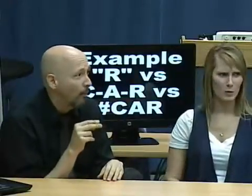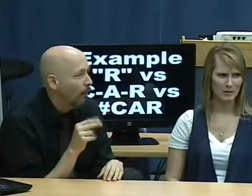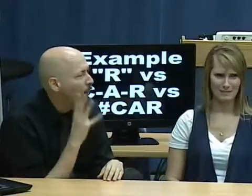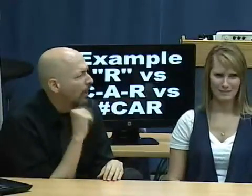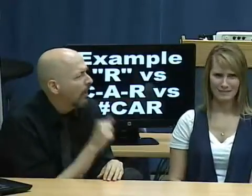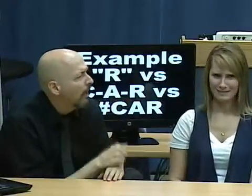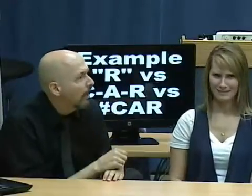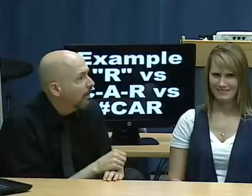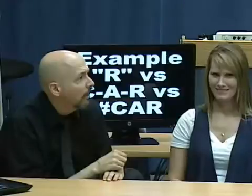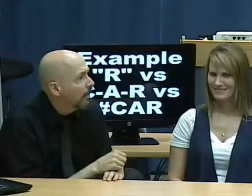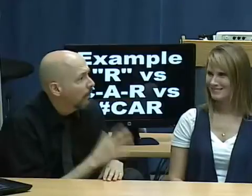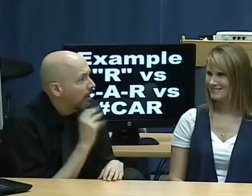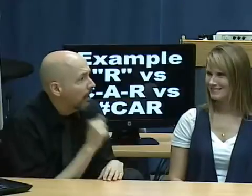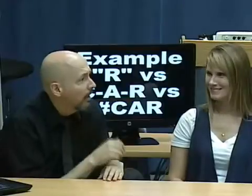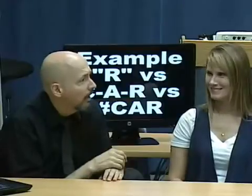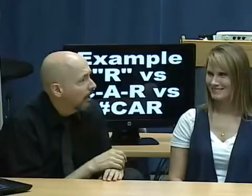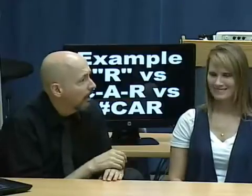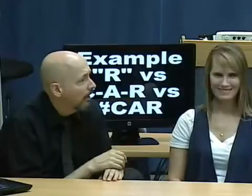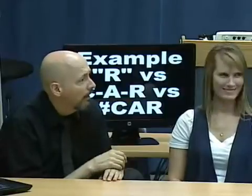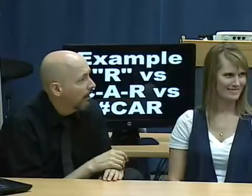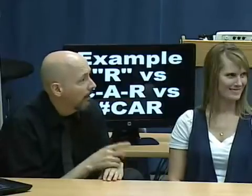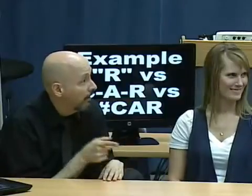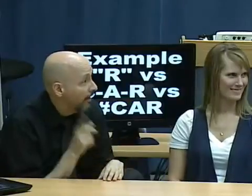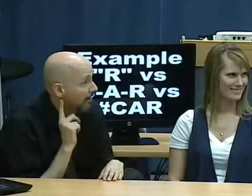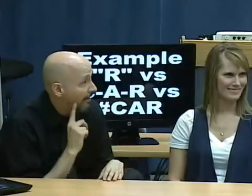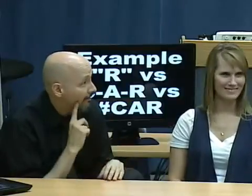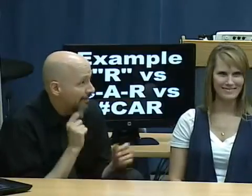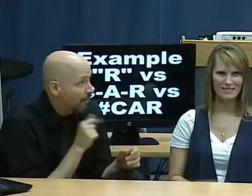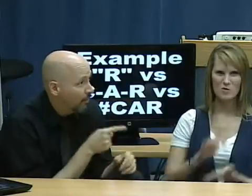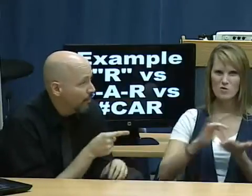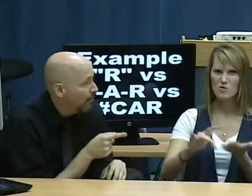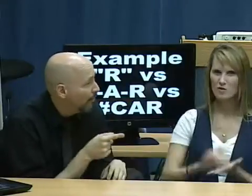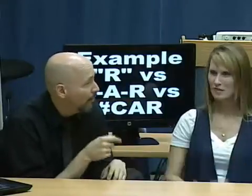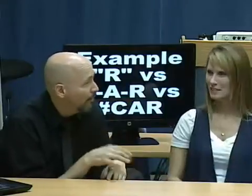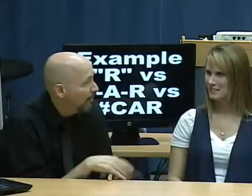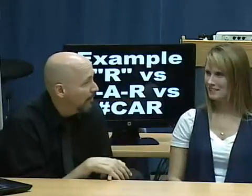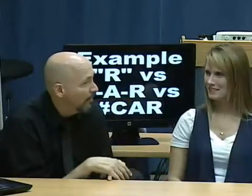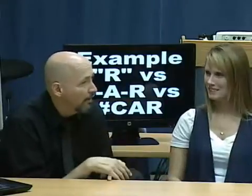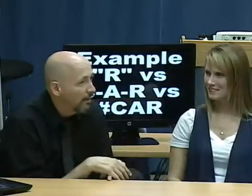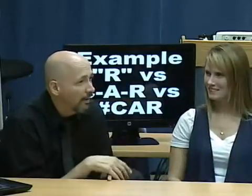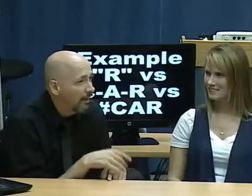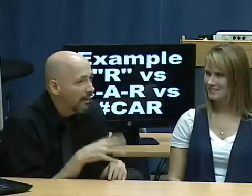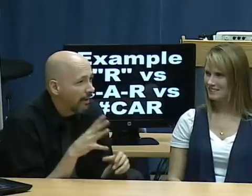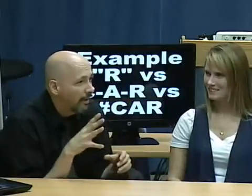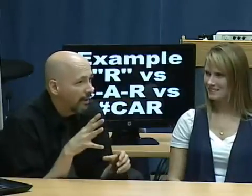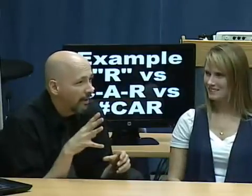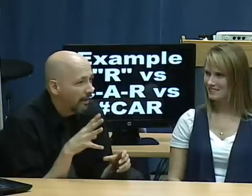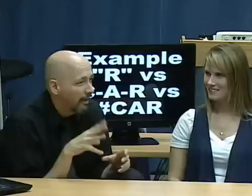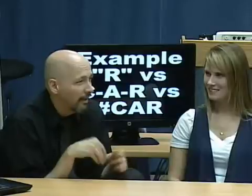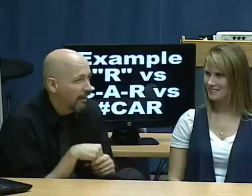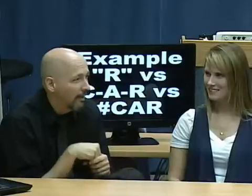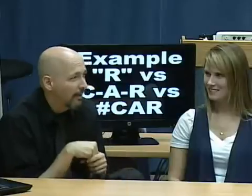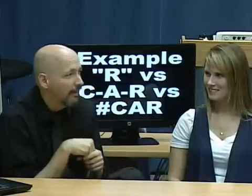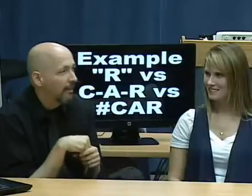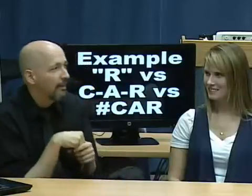Why not? "Because they're Deaf and you're not?" It's rude. "In the language..."